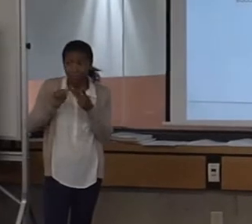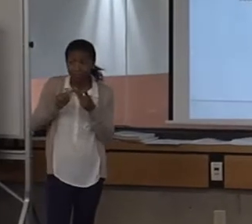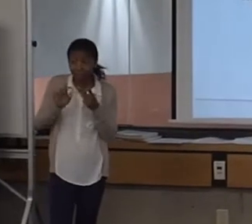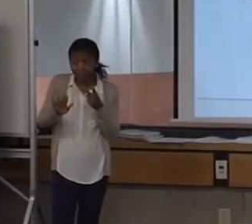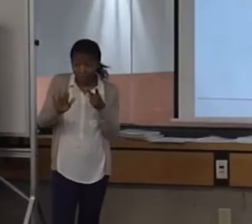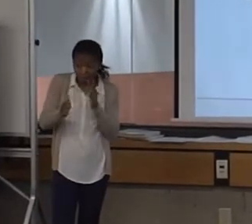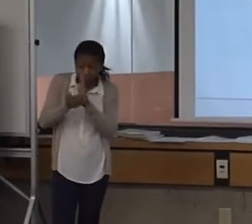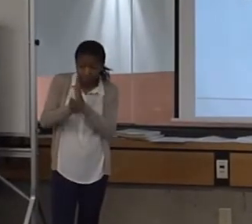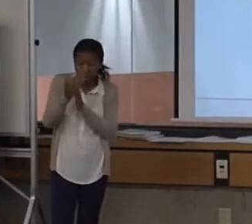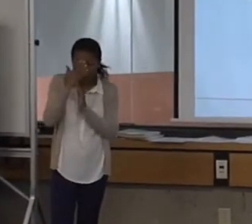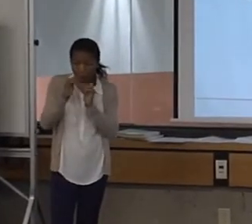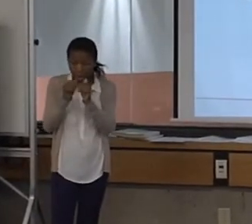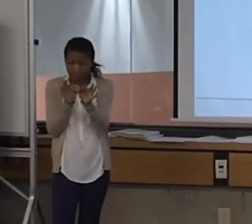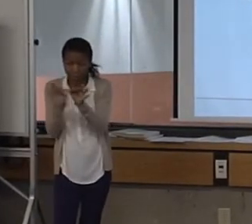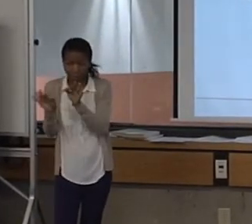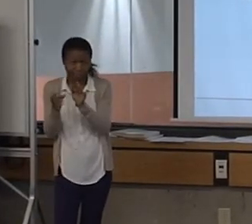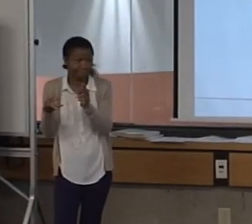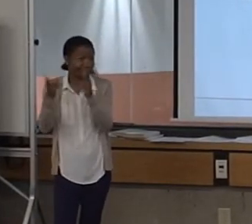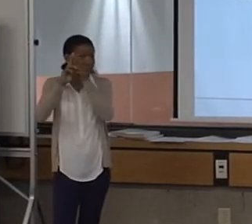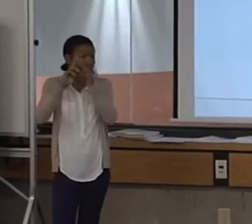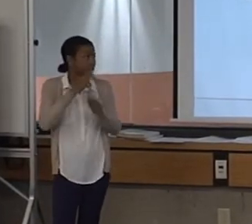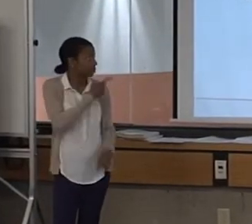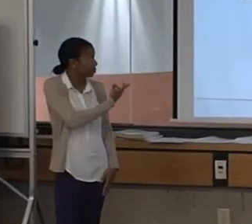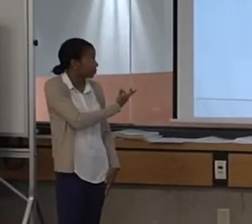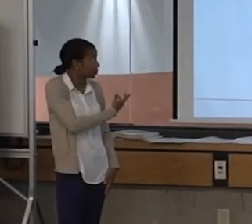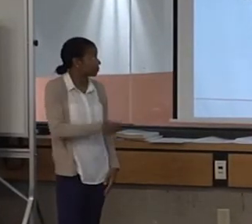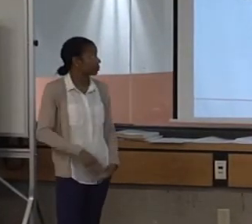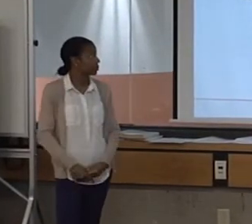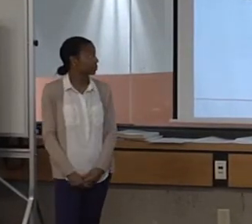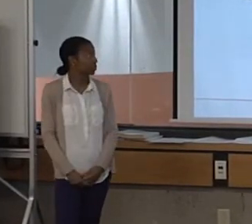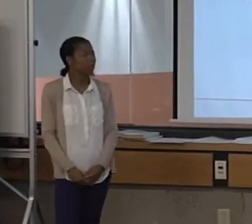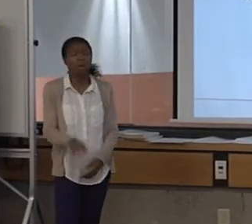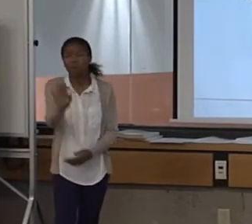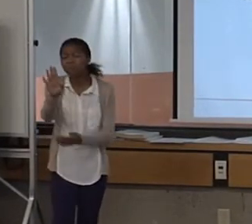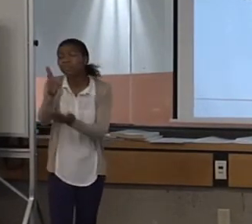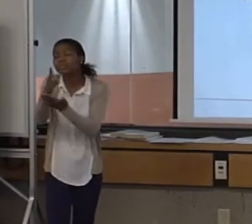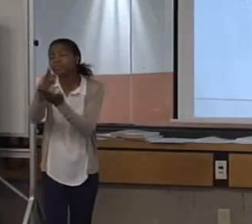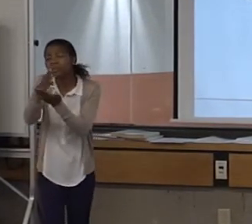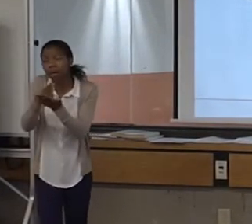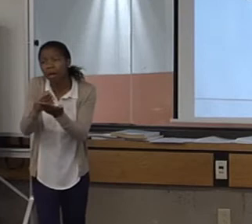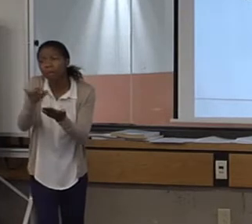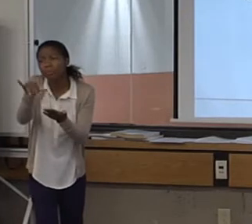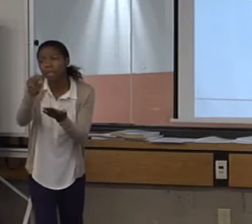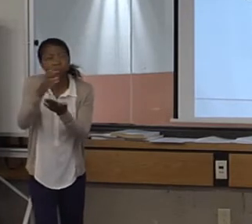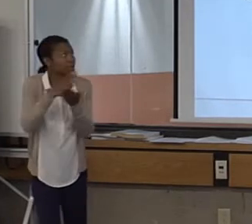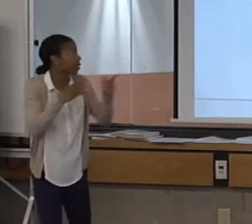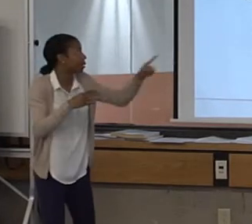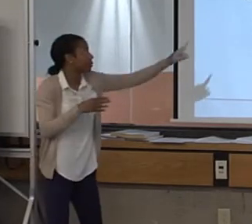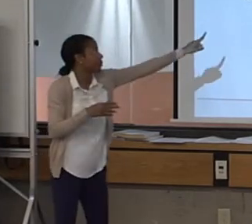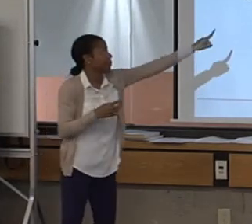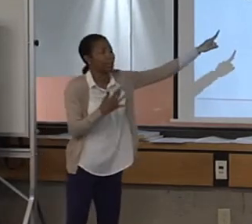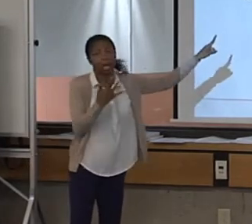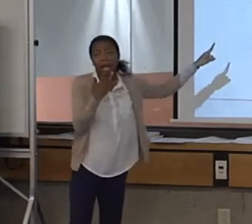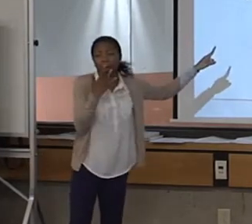it. I mean there are some things here where I like a little zero in front of the decimal